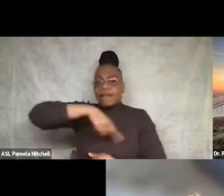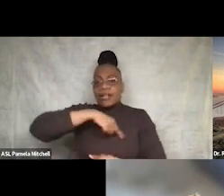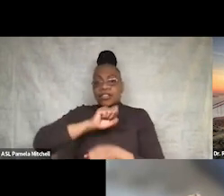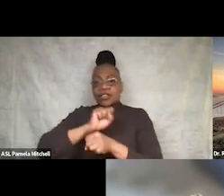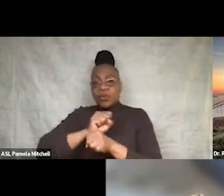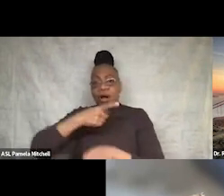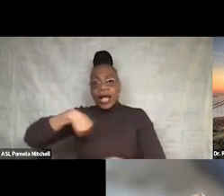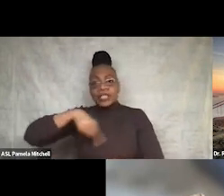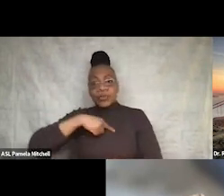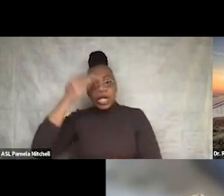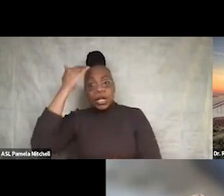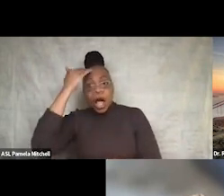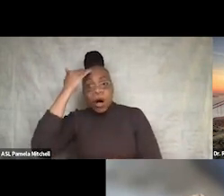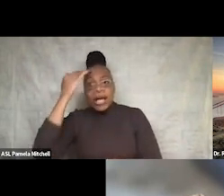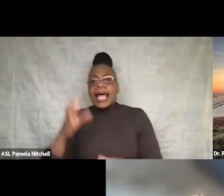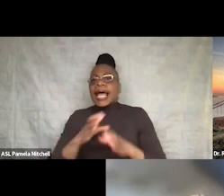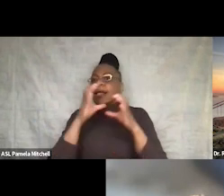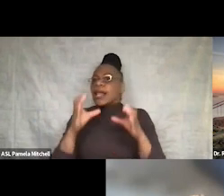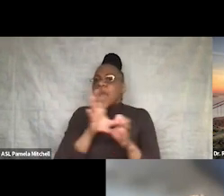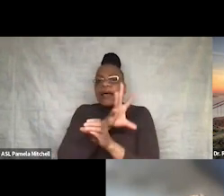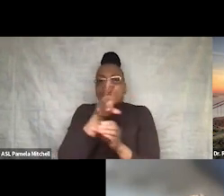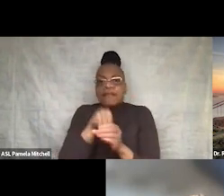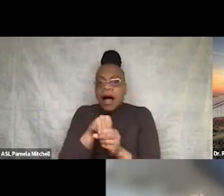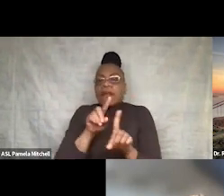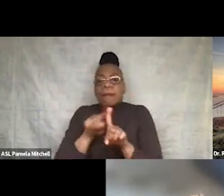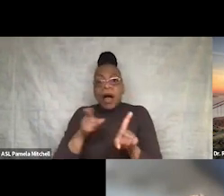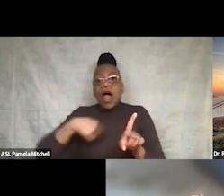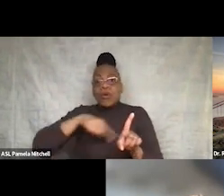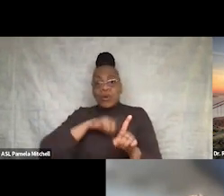and it takes a lot of investment, but we find that to be really important,